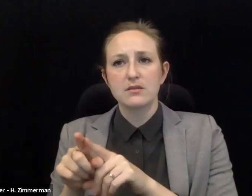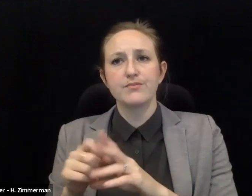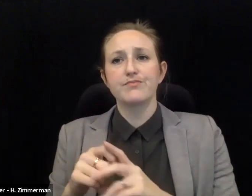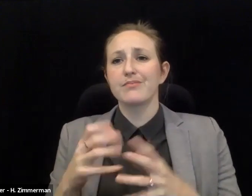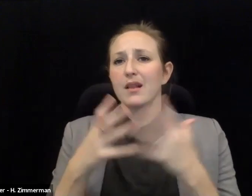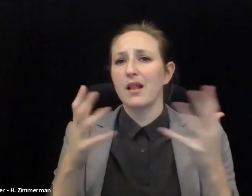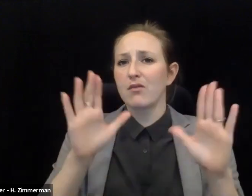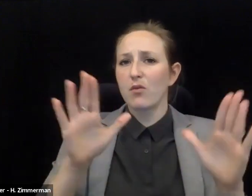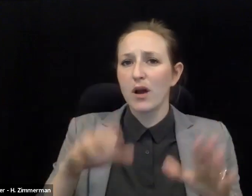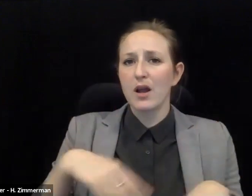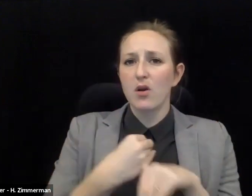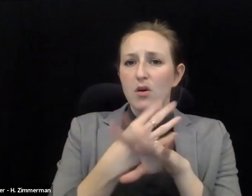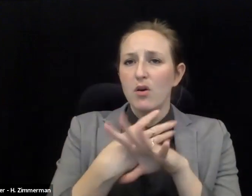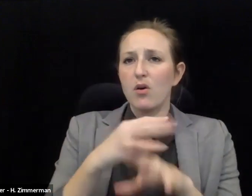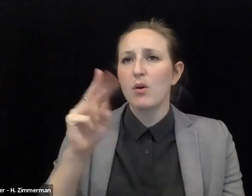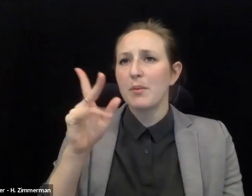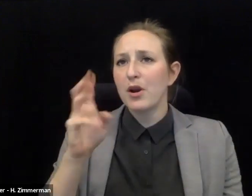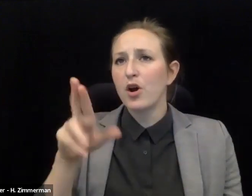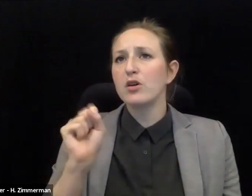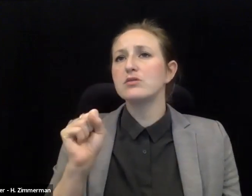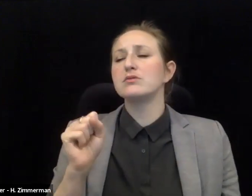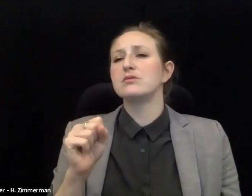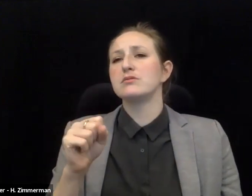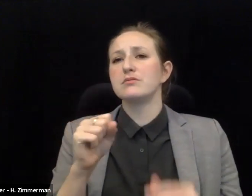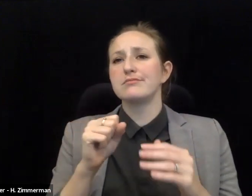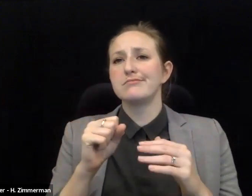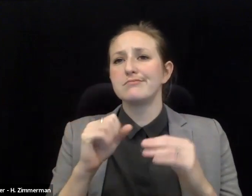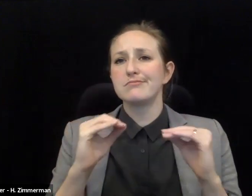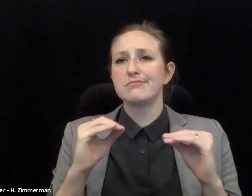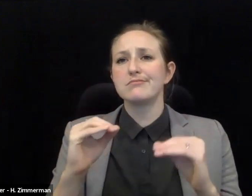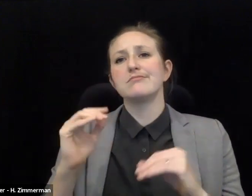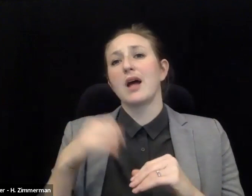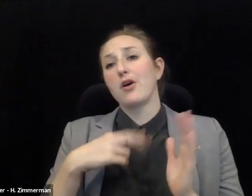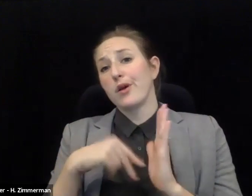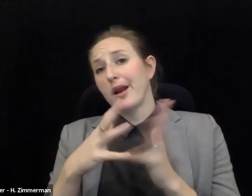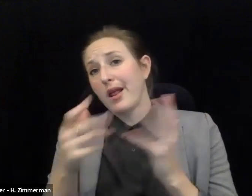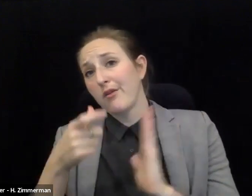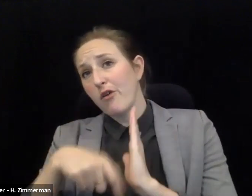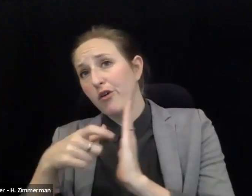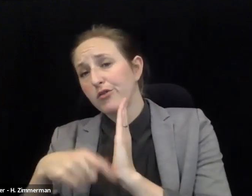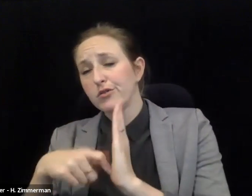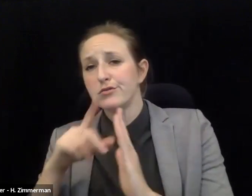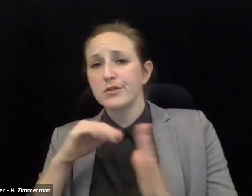webinars reading a lot of articles and really just taking an opportunity to jump into this this topic